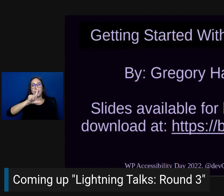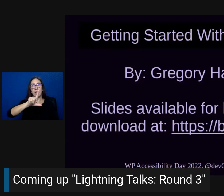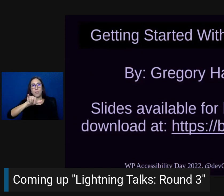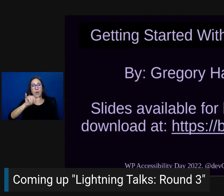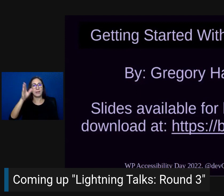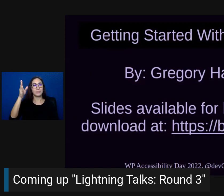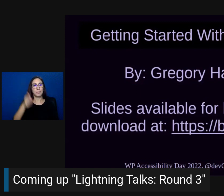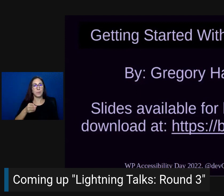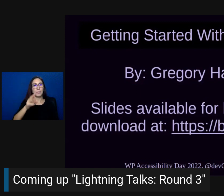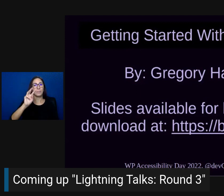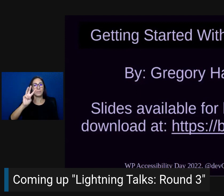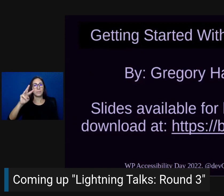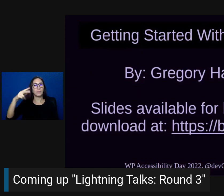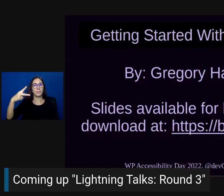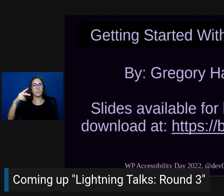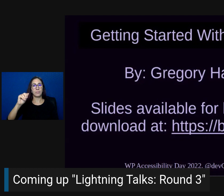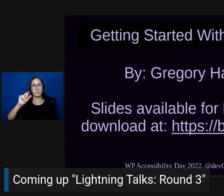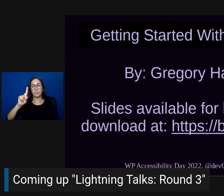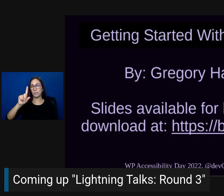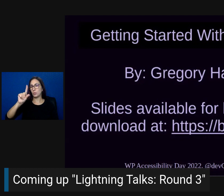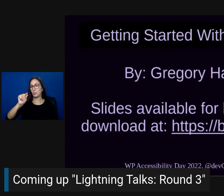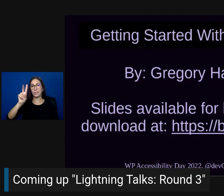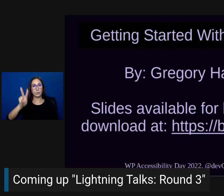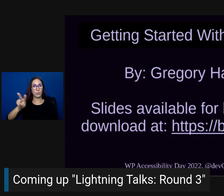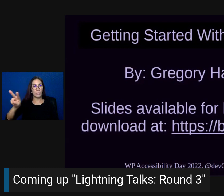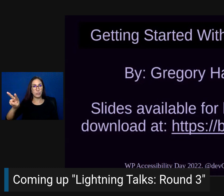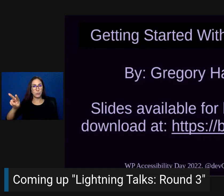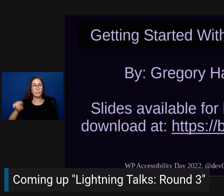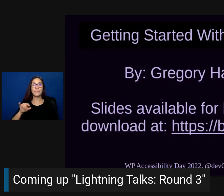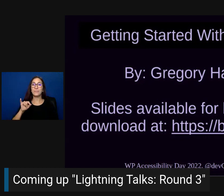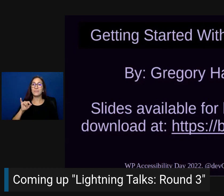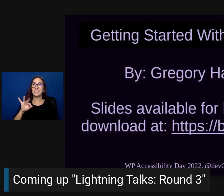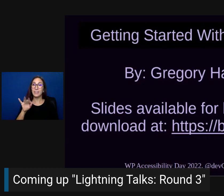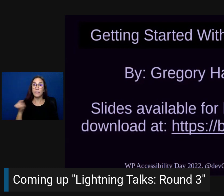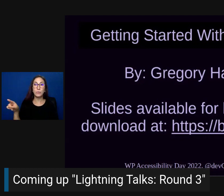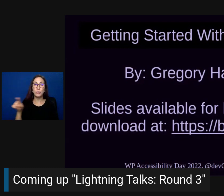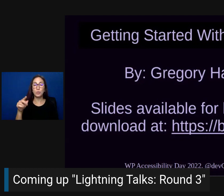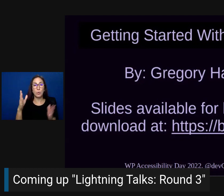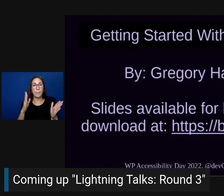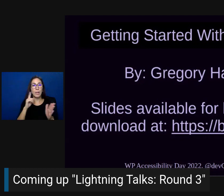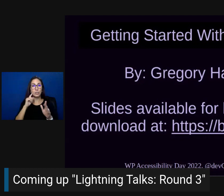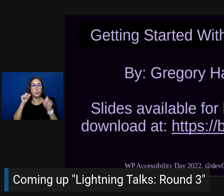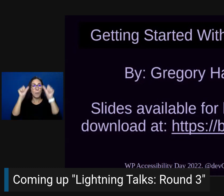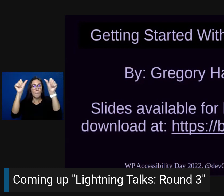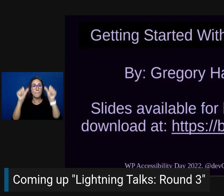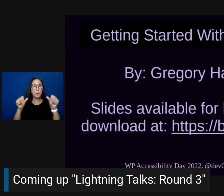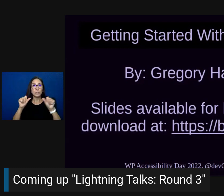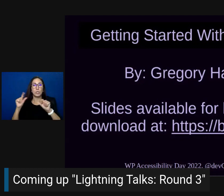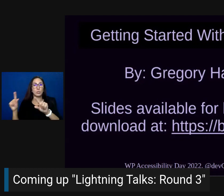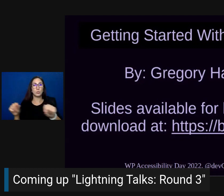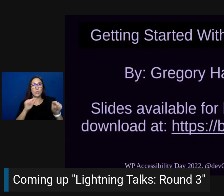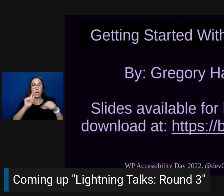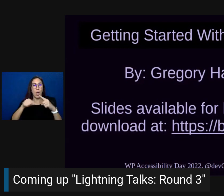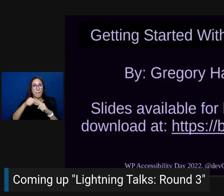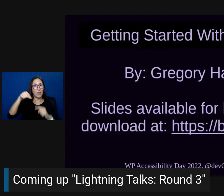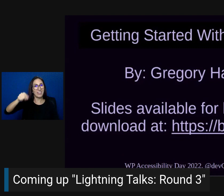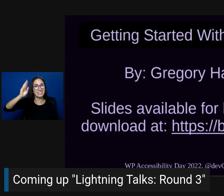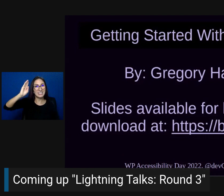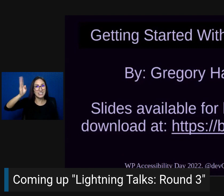If you post on Twitter about this talk or this conference, you are welcome to tag me. I'm @DevGregory.